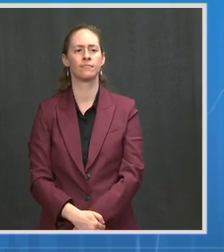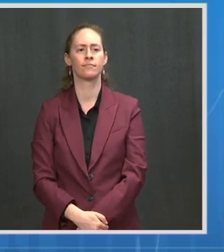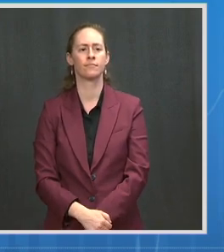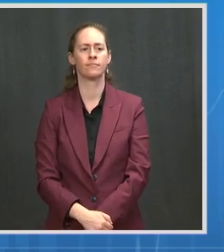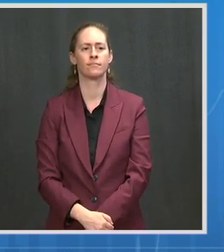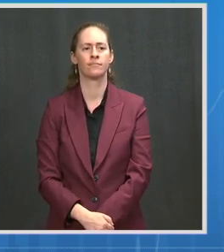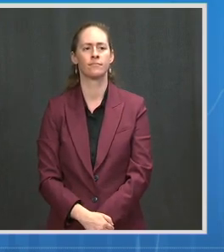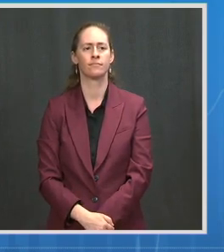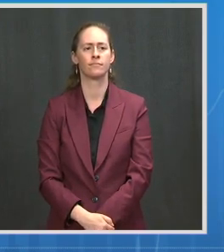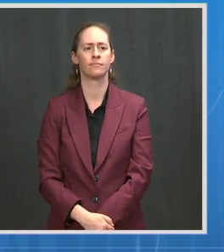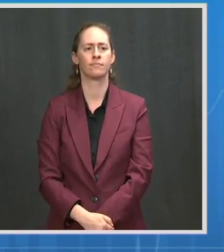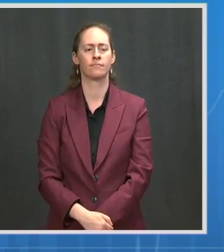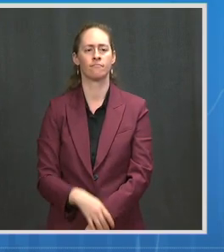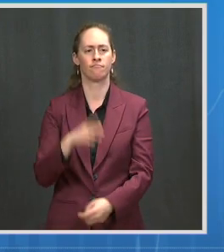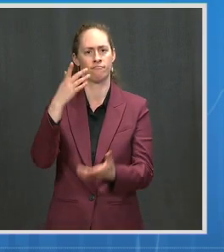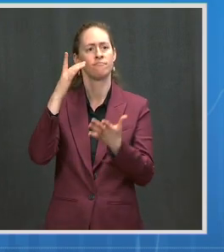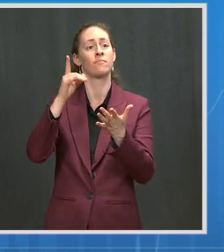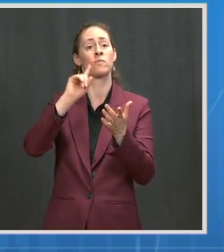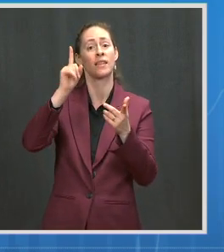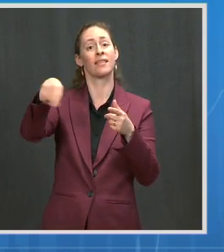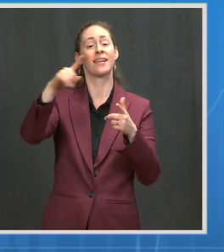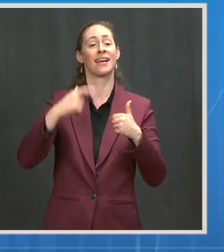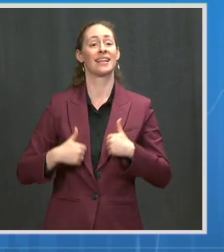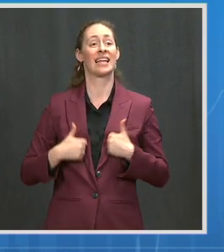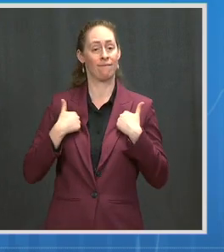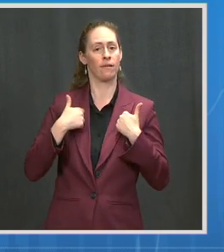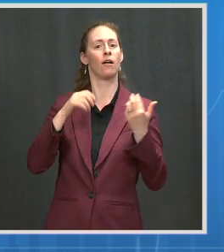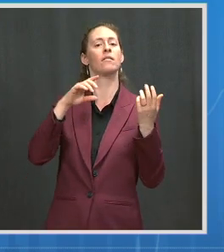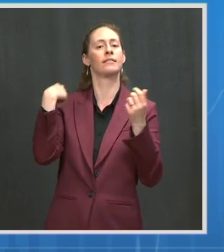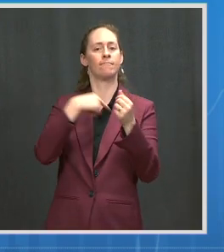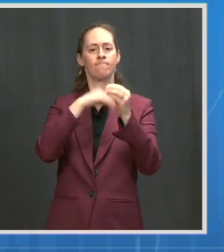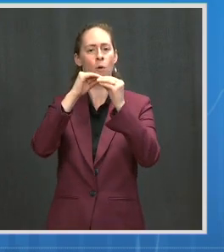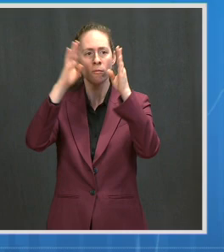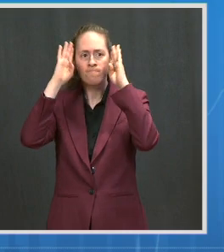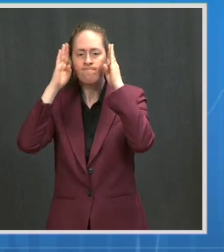One other major federal vaccine delivery channel to mention is the Federal Pharmacy Program.